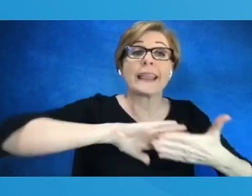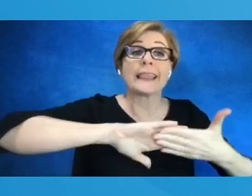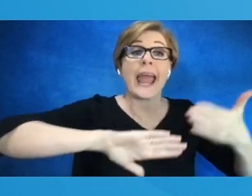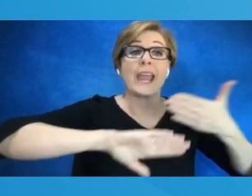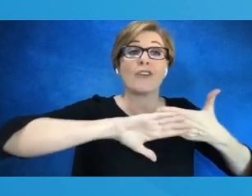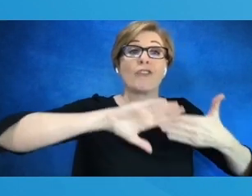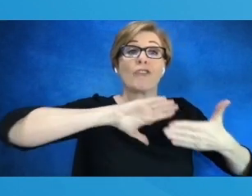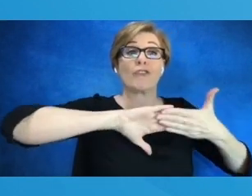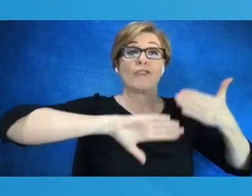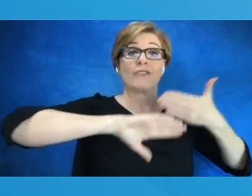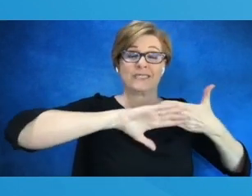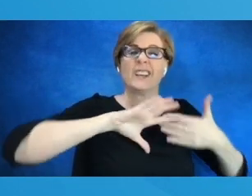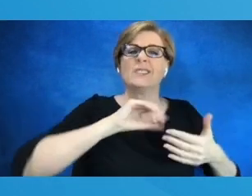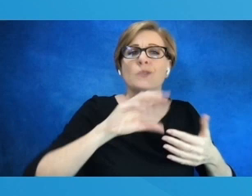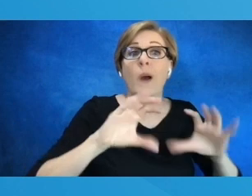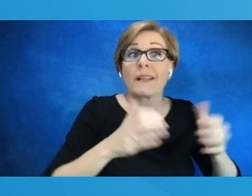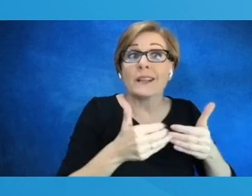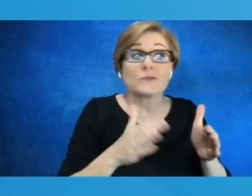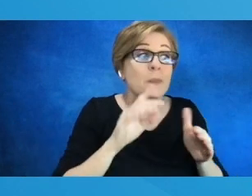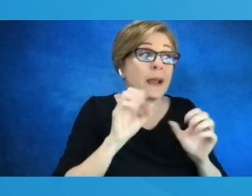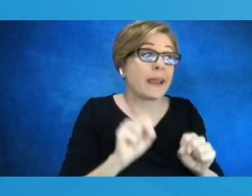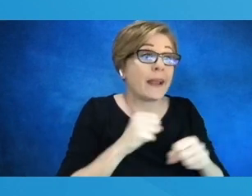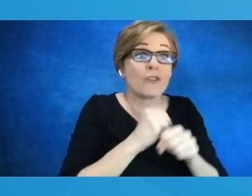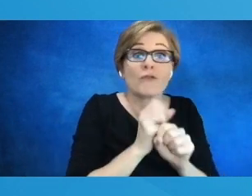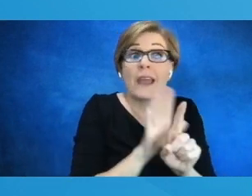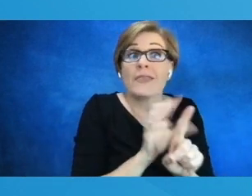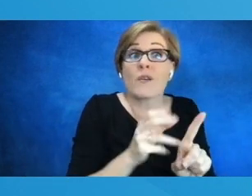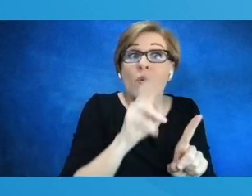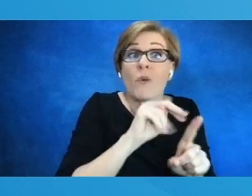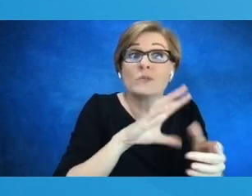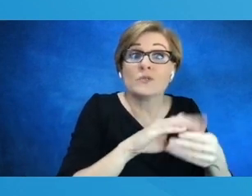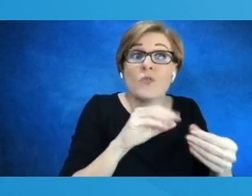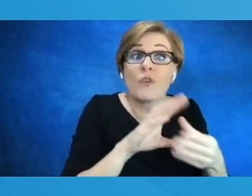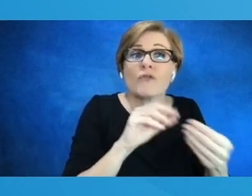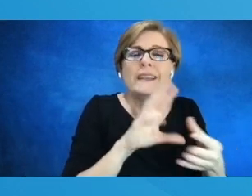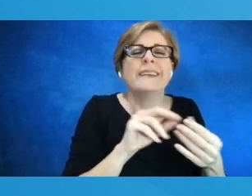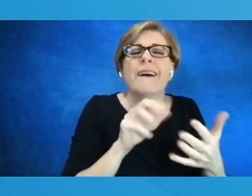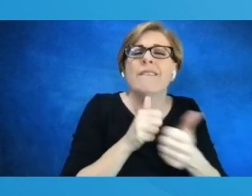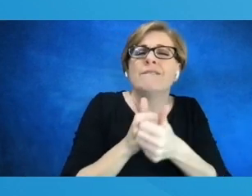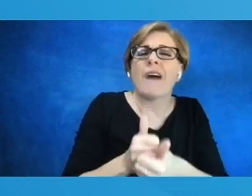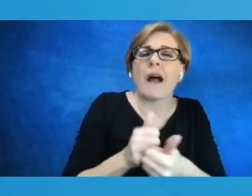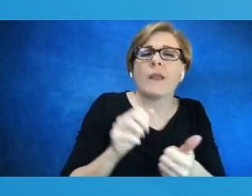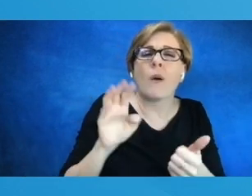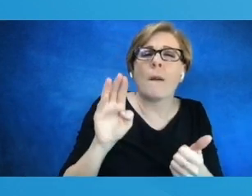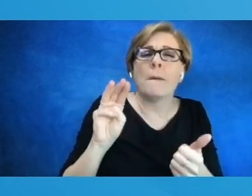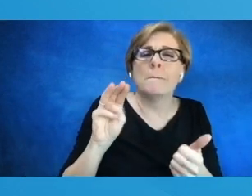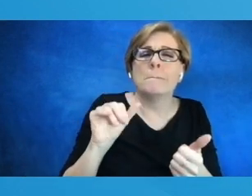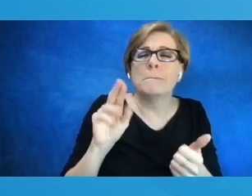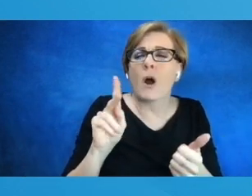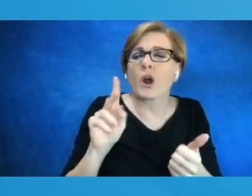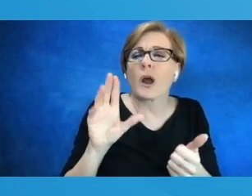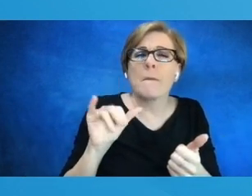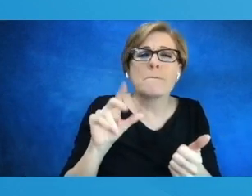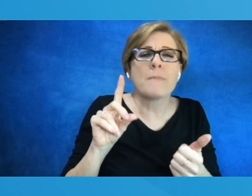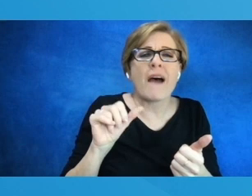using similar materials to Mark Bradford and kind of rip and tear those materials.